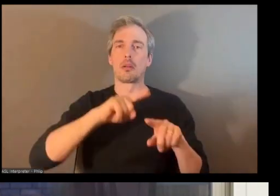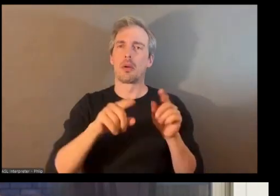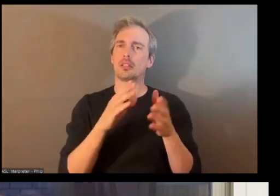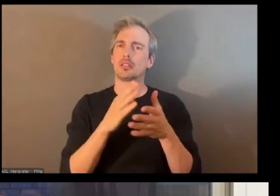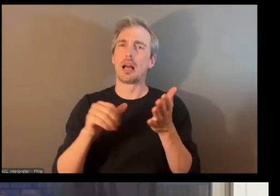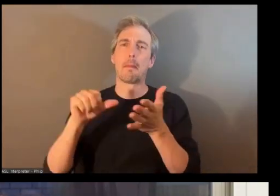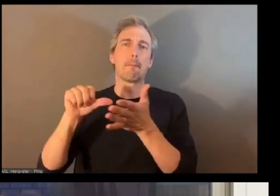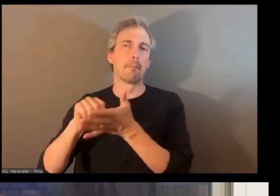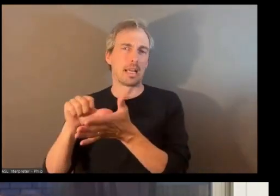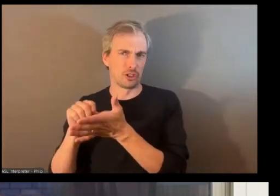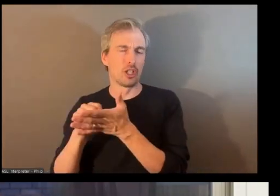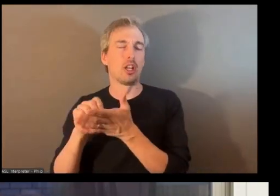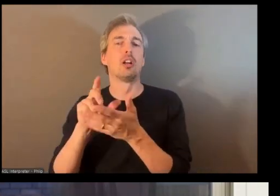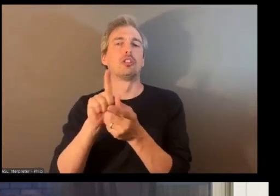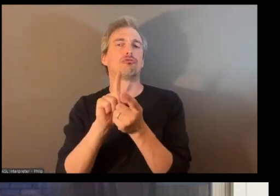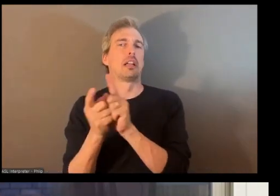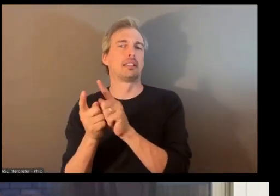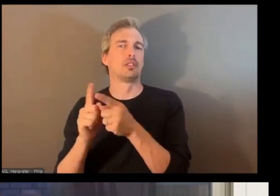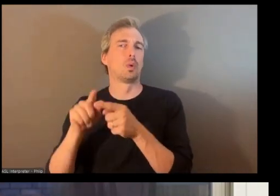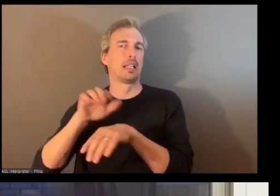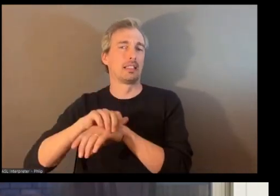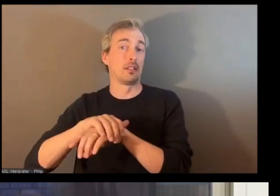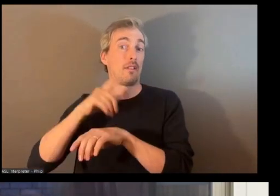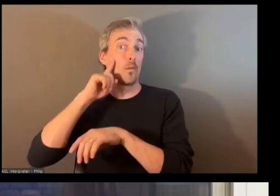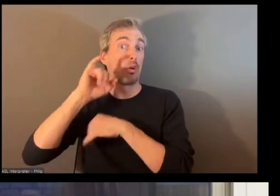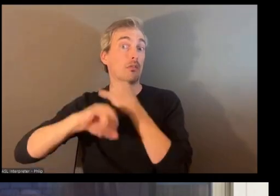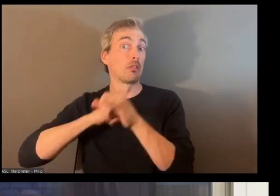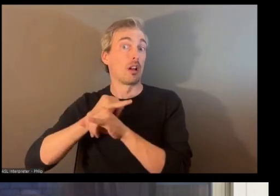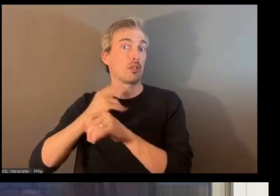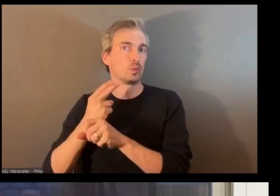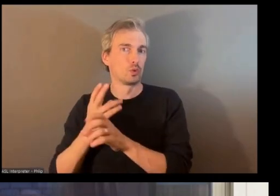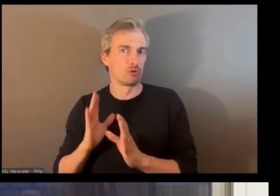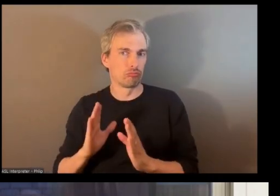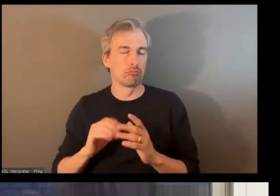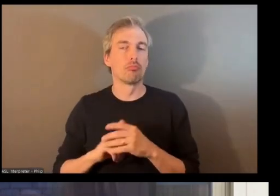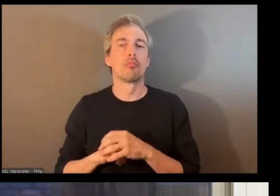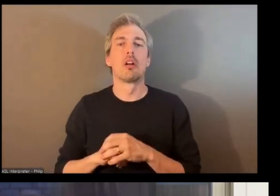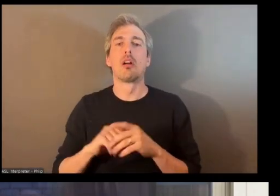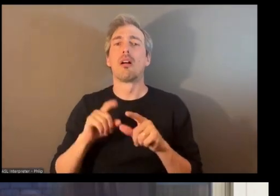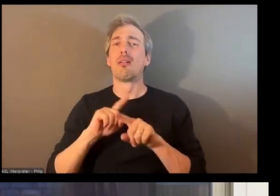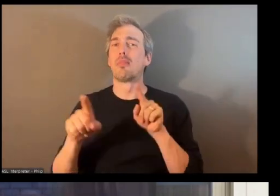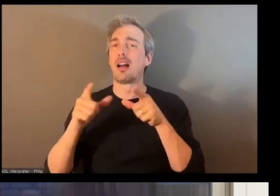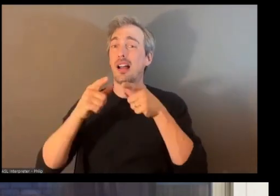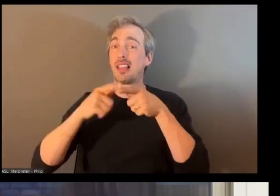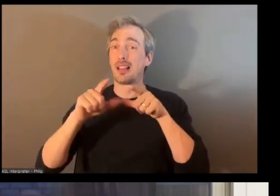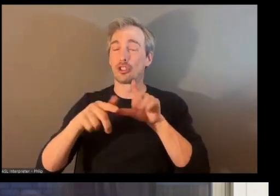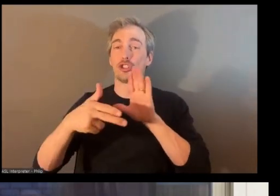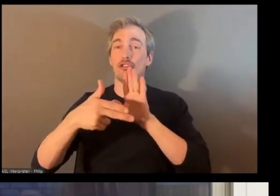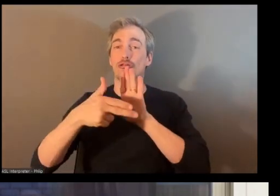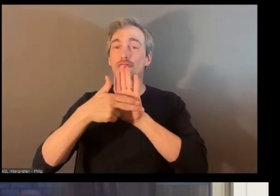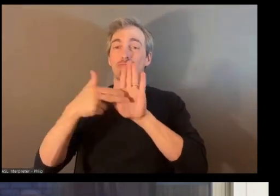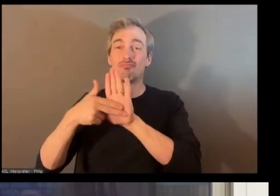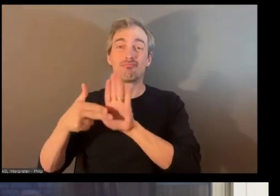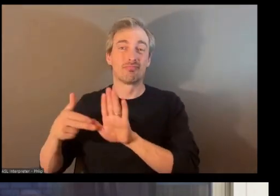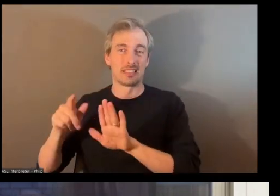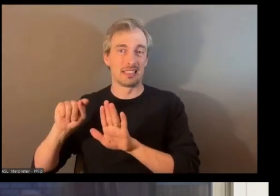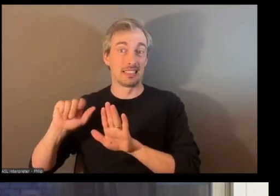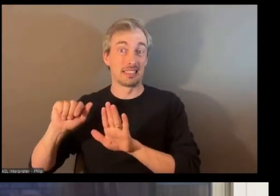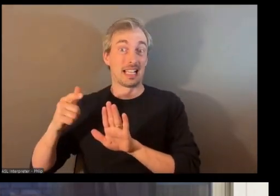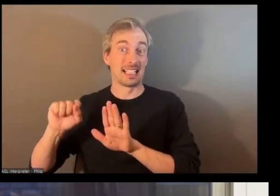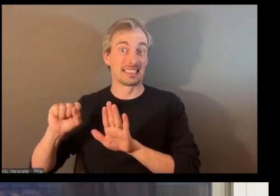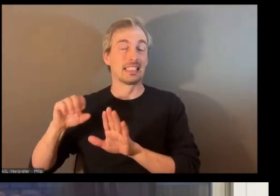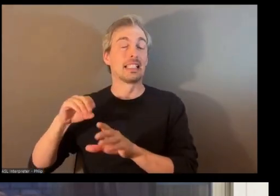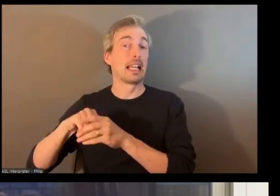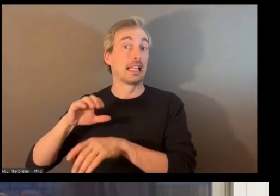But... The language tags, even on the English content pages, are still German.